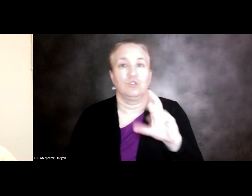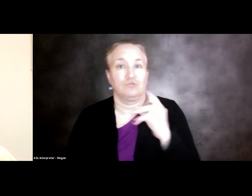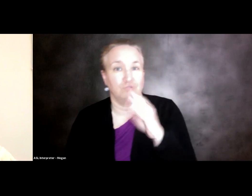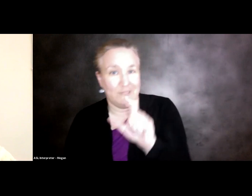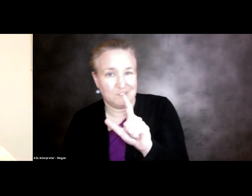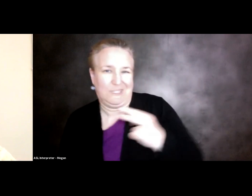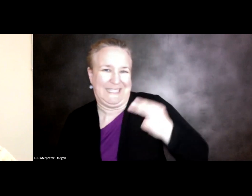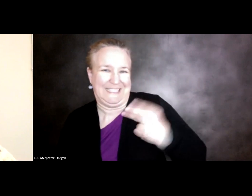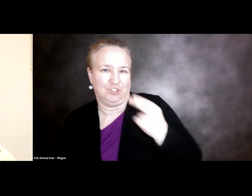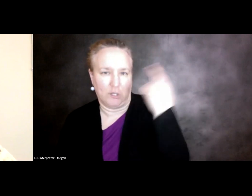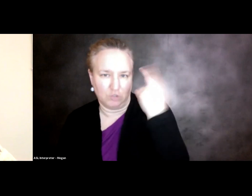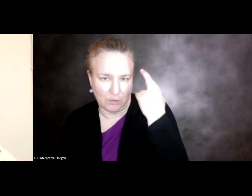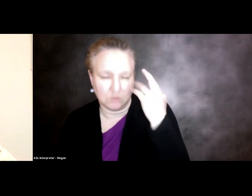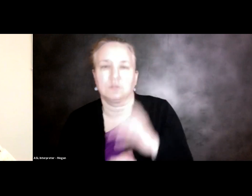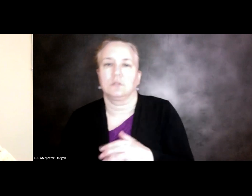The agential conception of persons